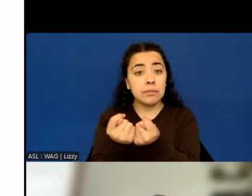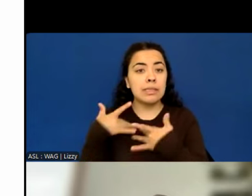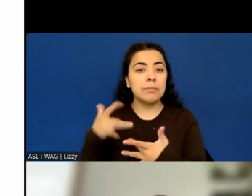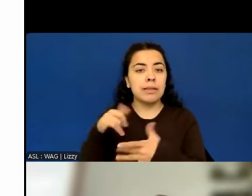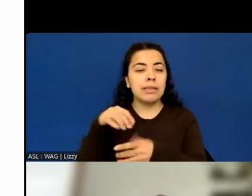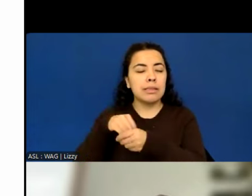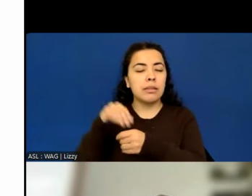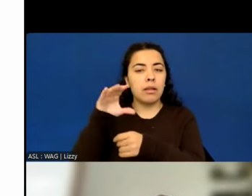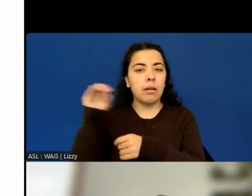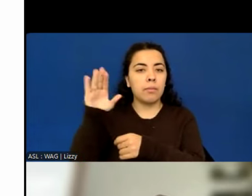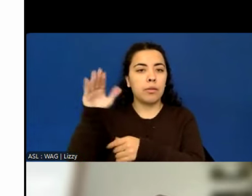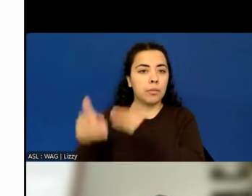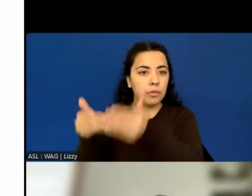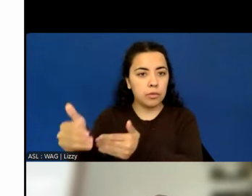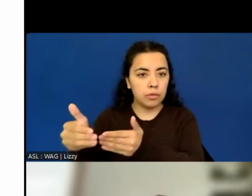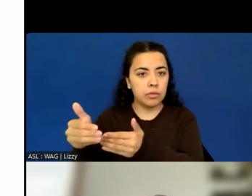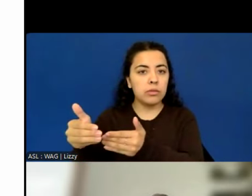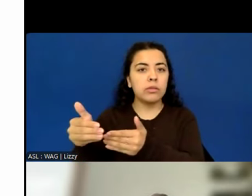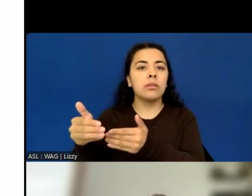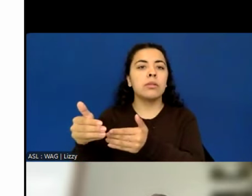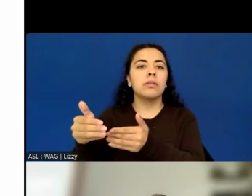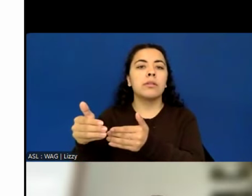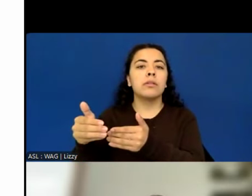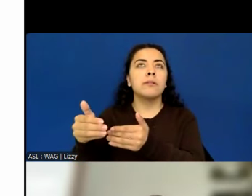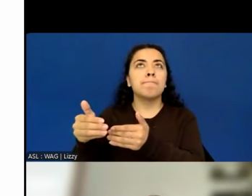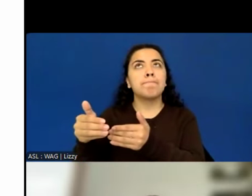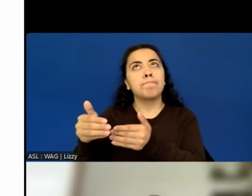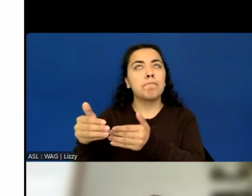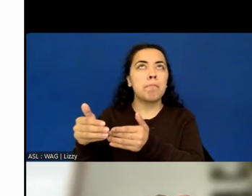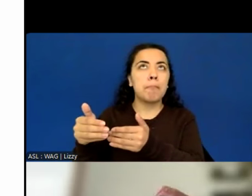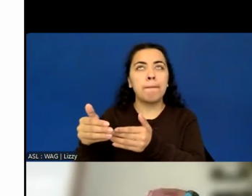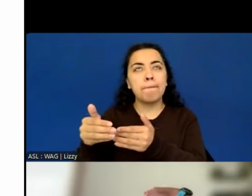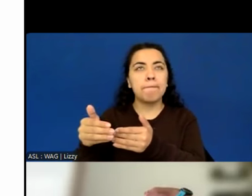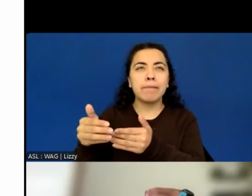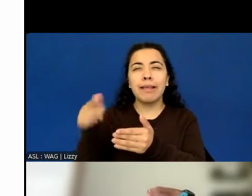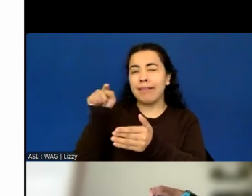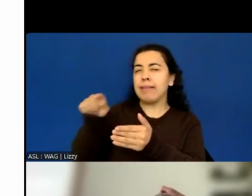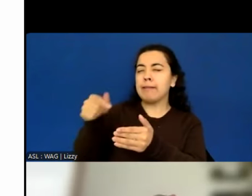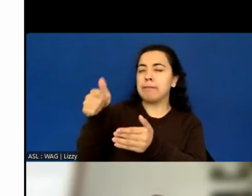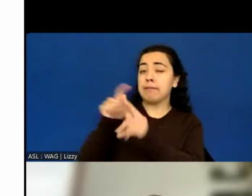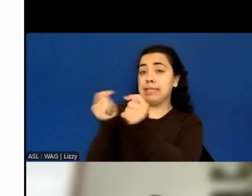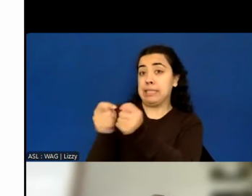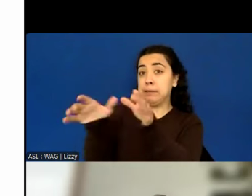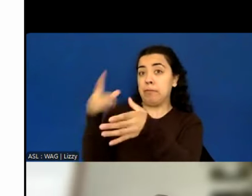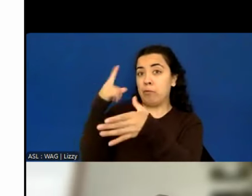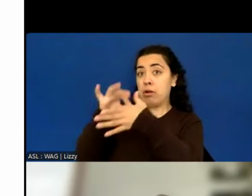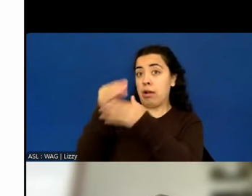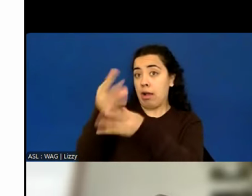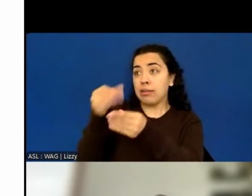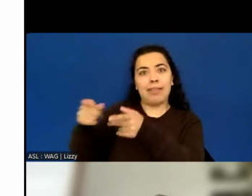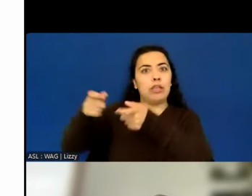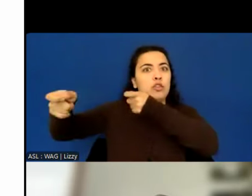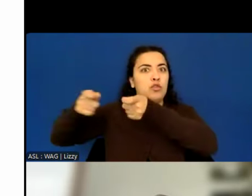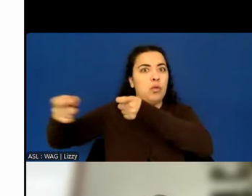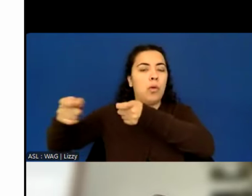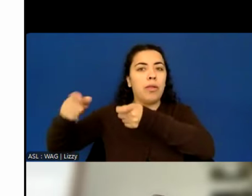has a lot of control into what is published on the website. And this means potentially